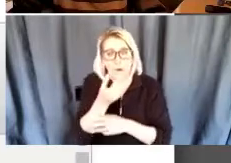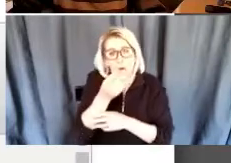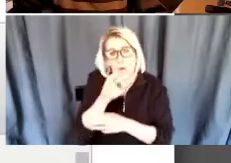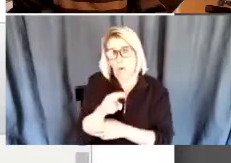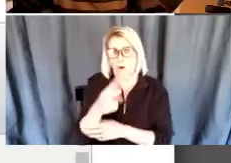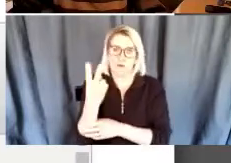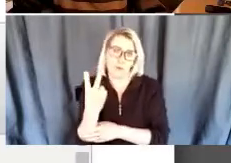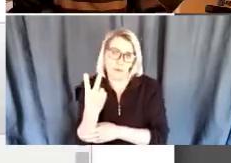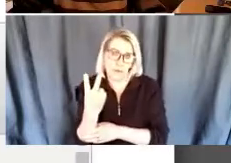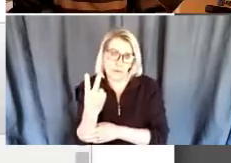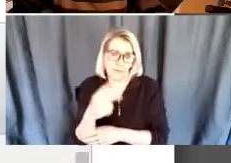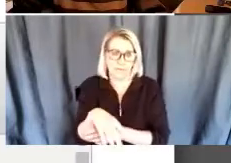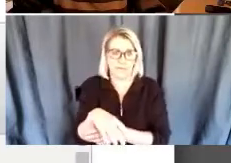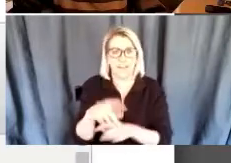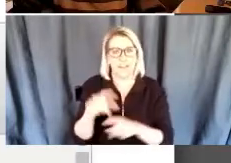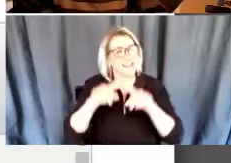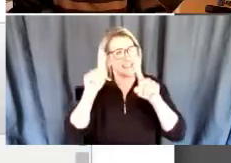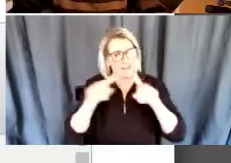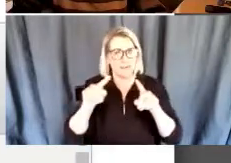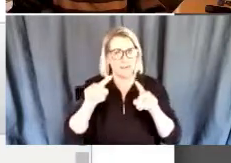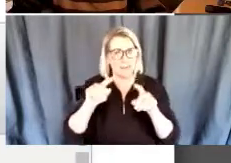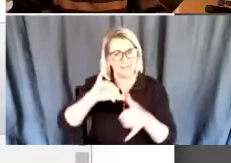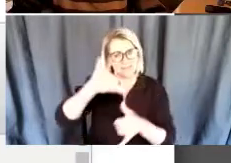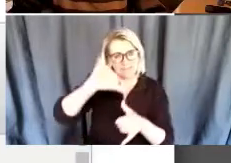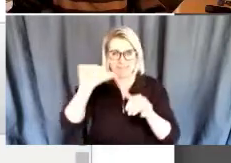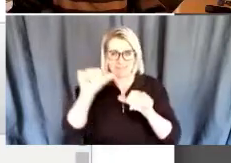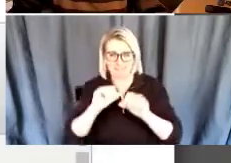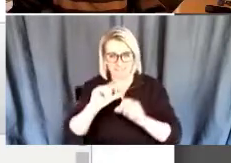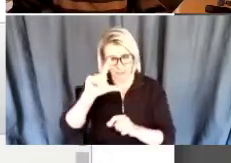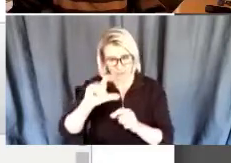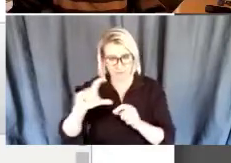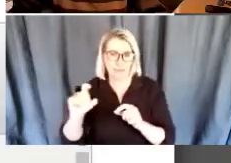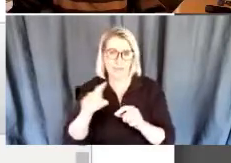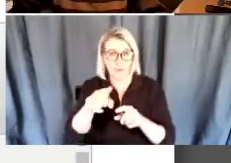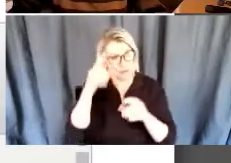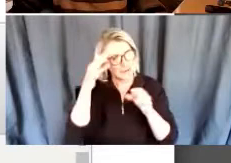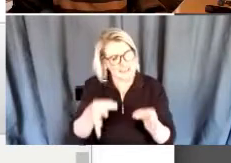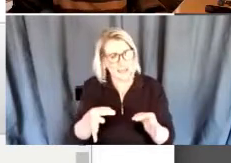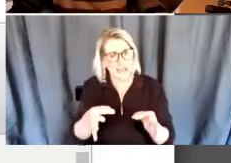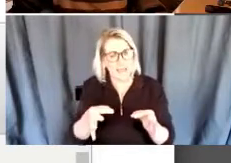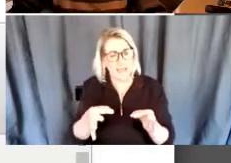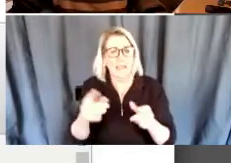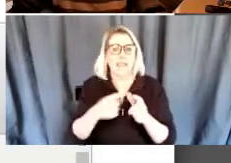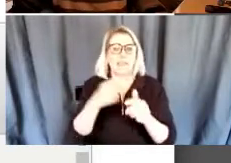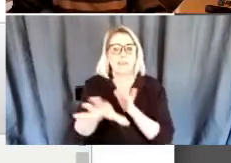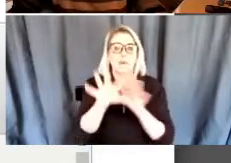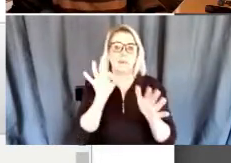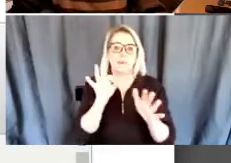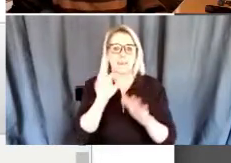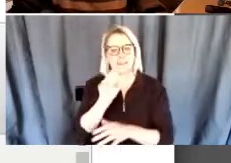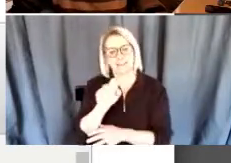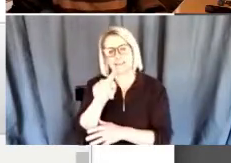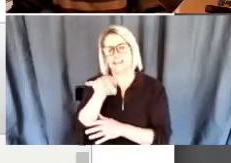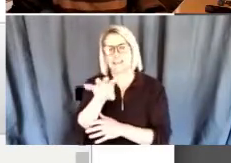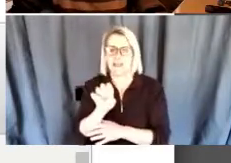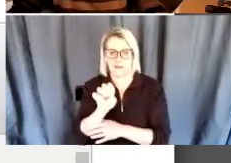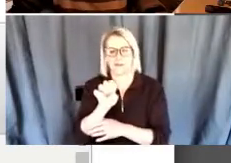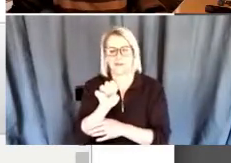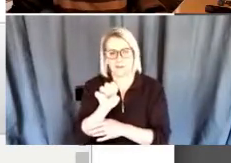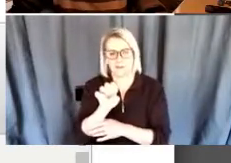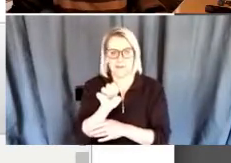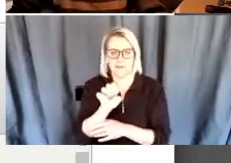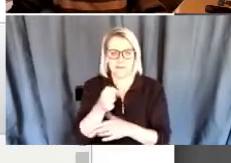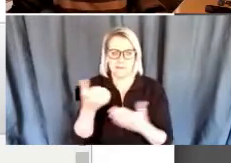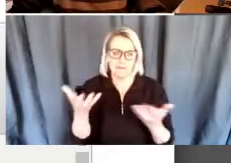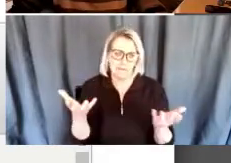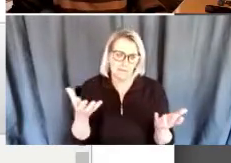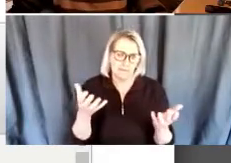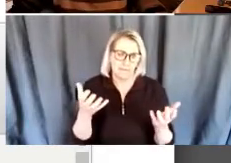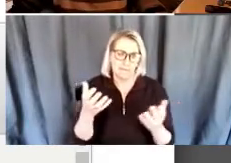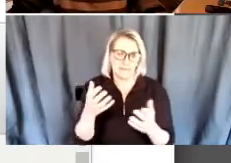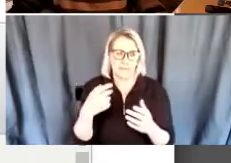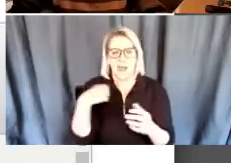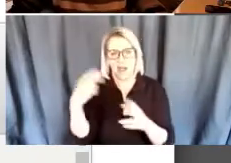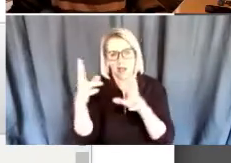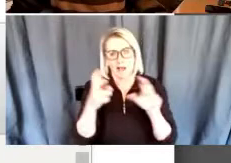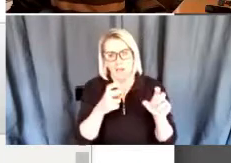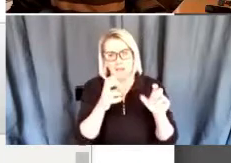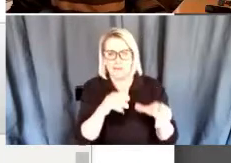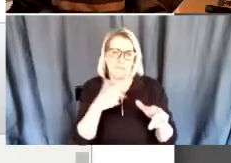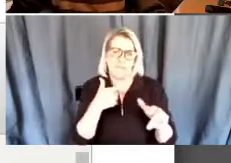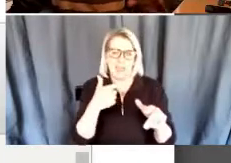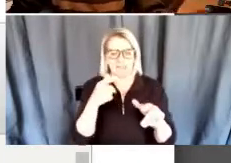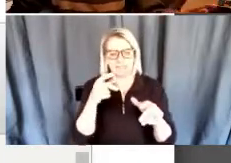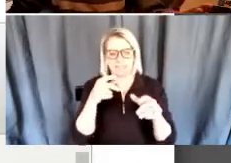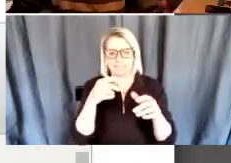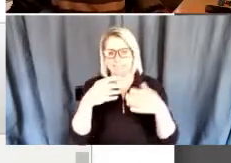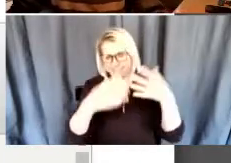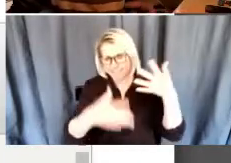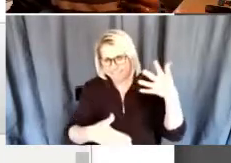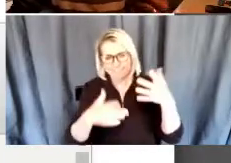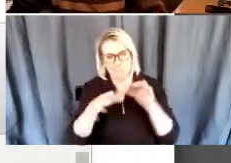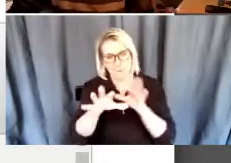or different sizes, you decide, and then you select a style. And so I suggest you assign